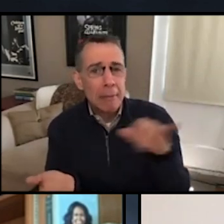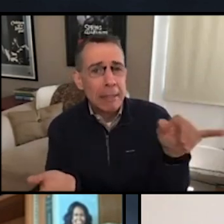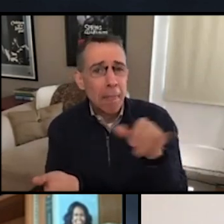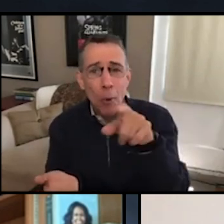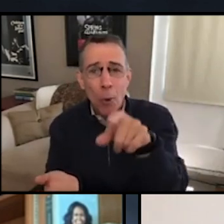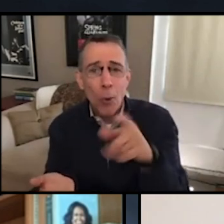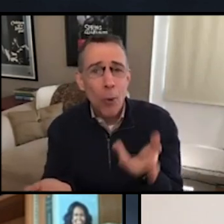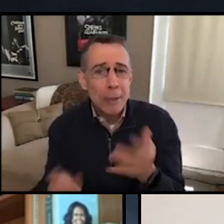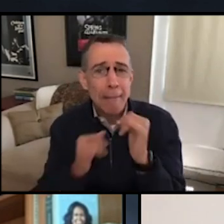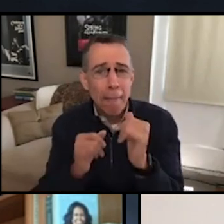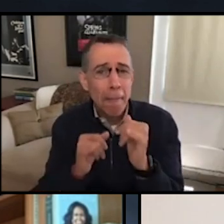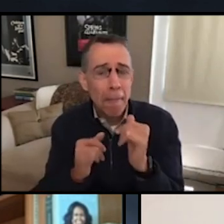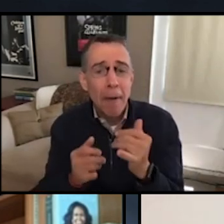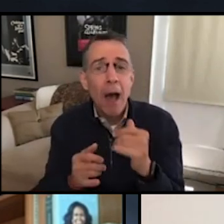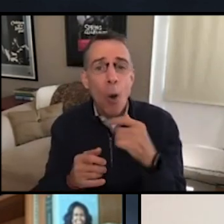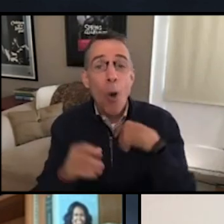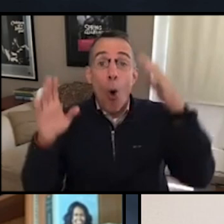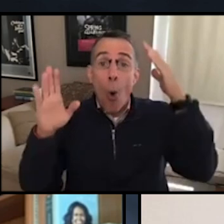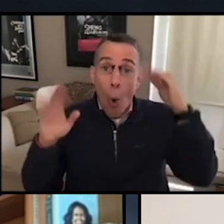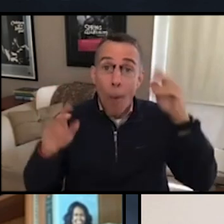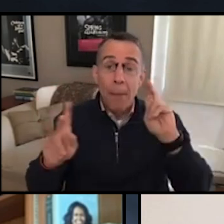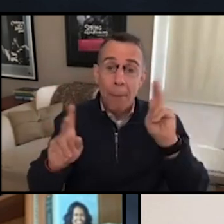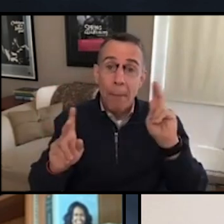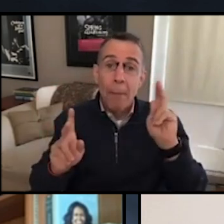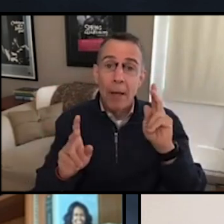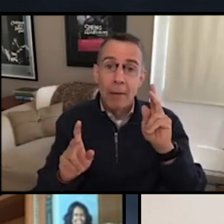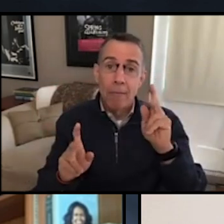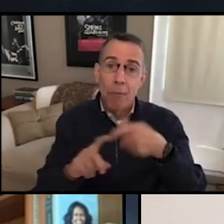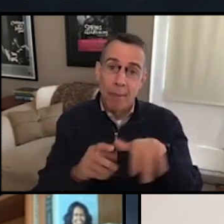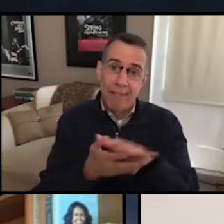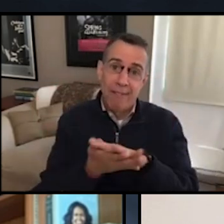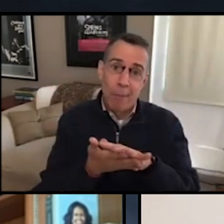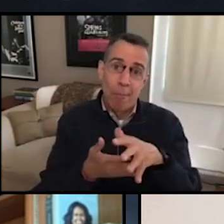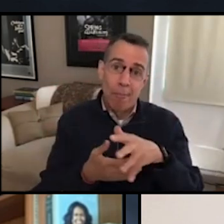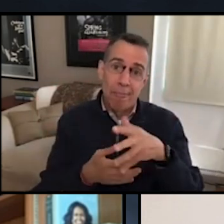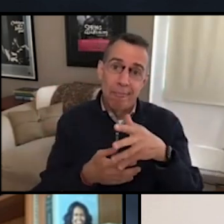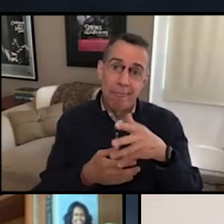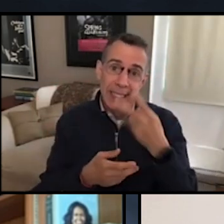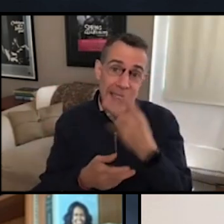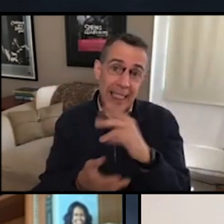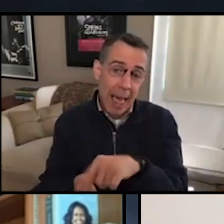something we hope people take away from this film. And, to just answer your